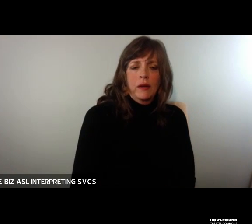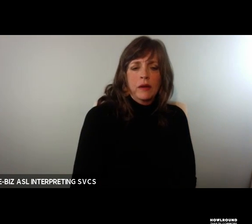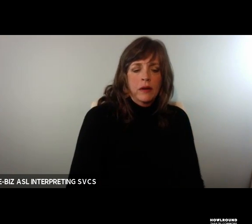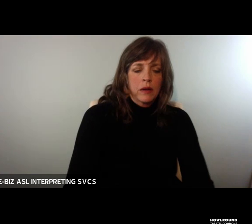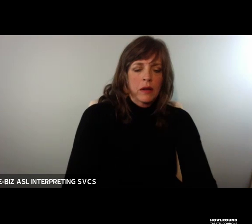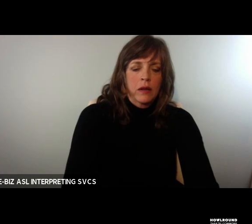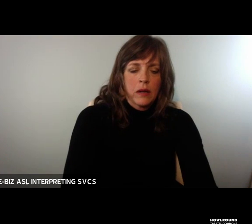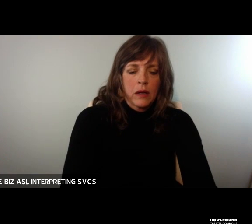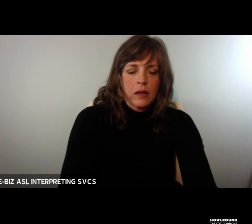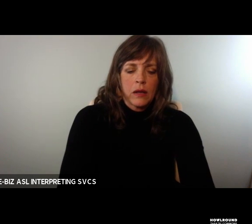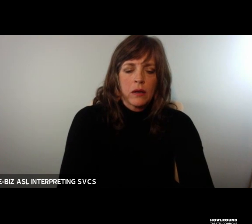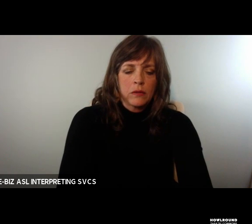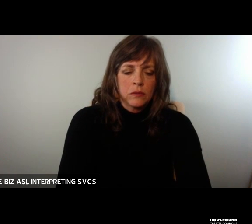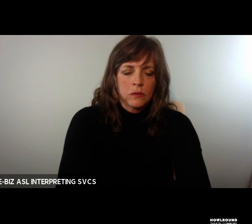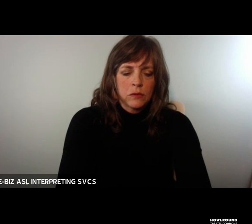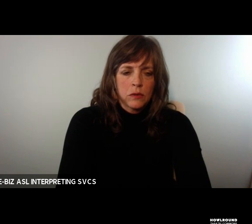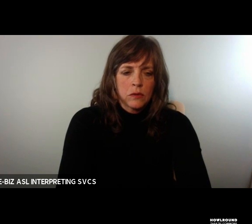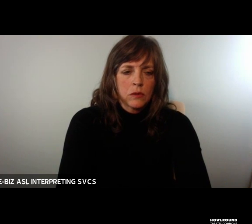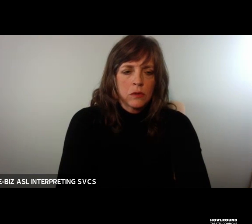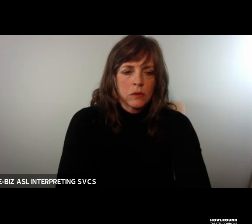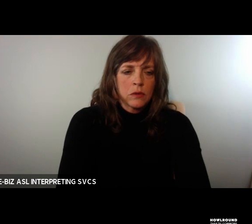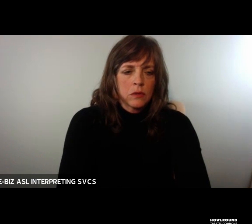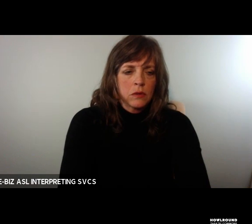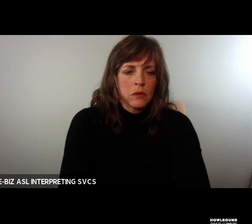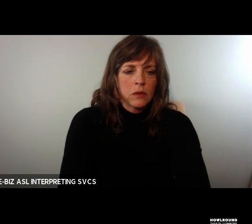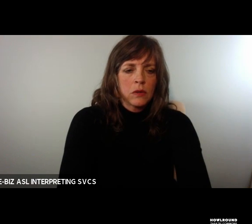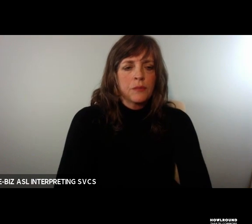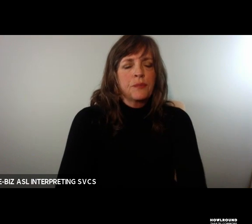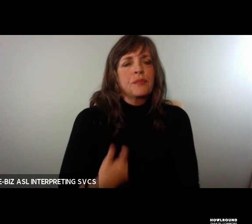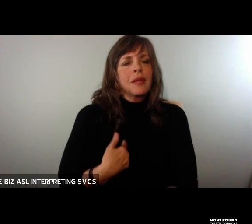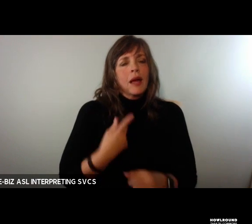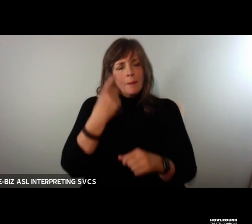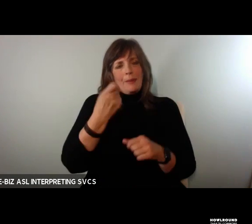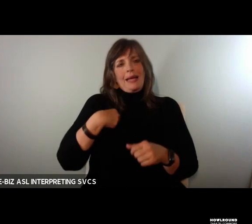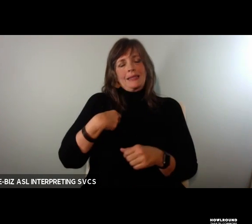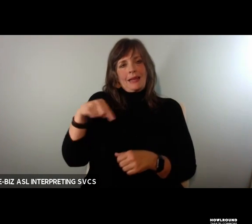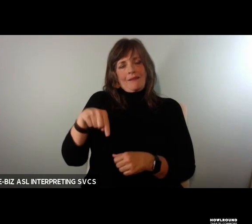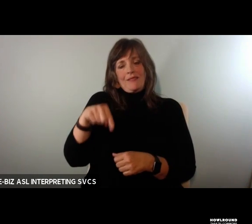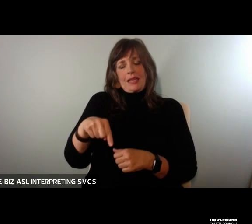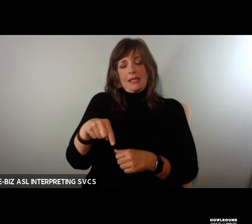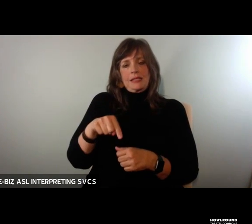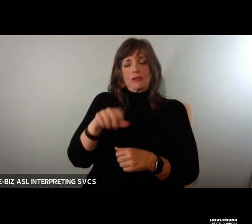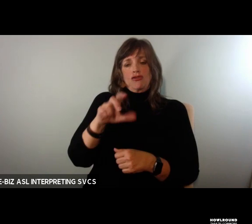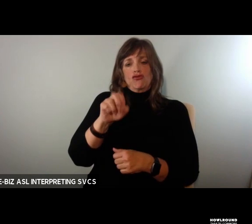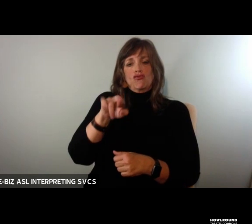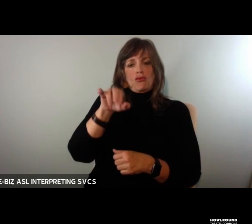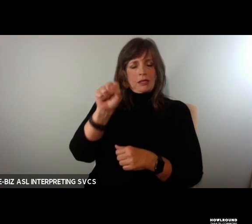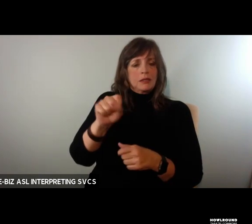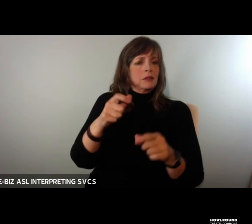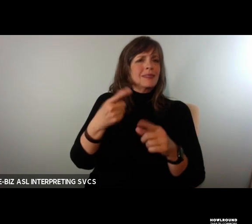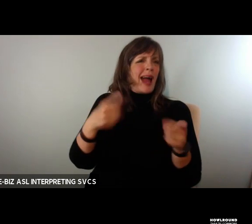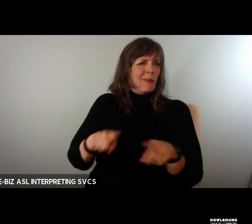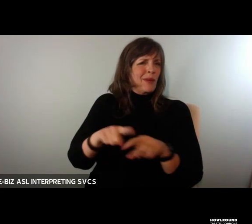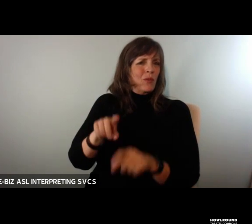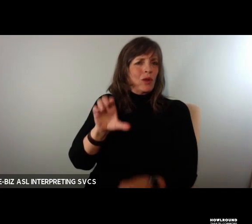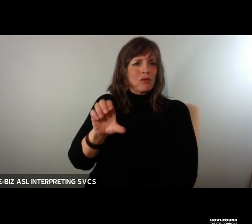coronavirus epidemic or pandemic as it's called now. If you do have an agreement for your services right now,